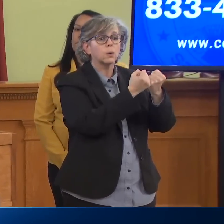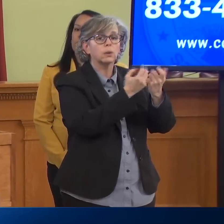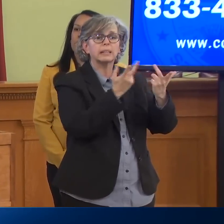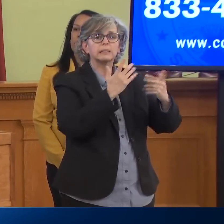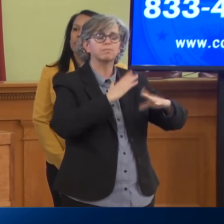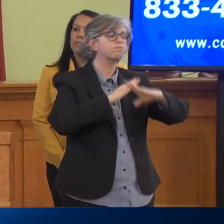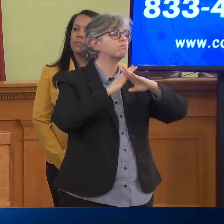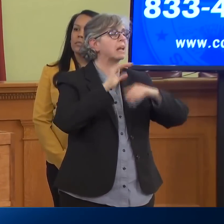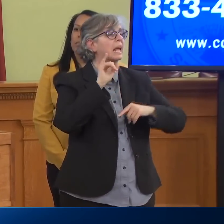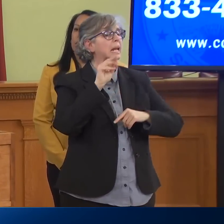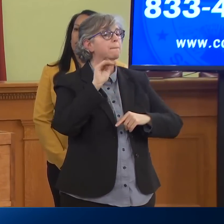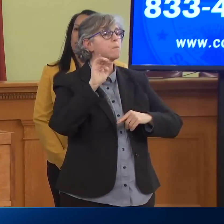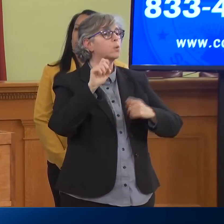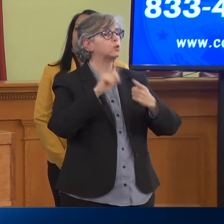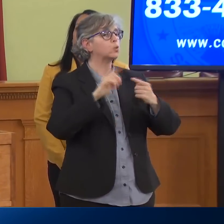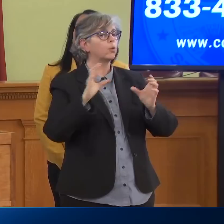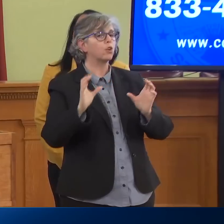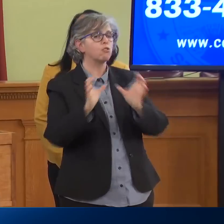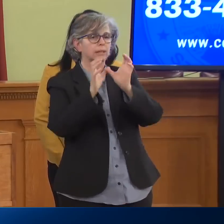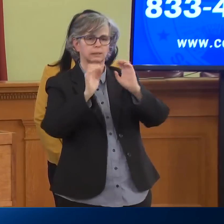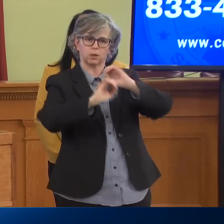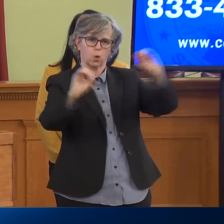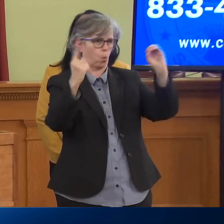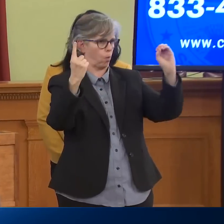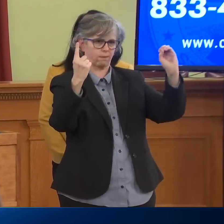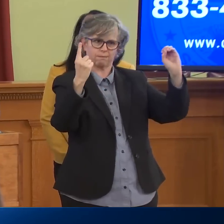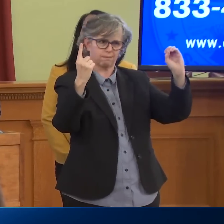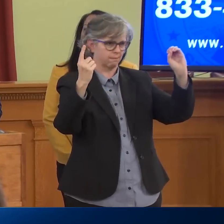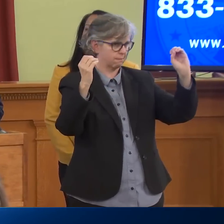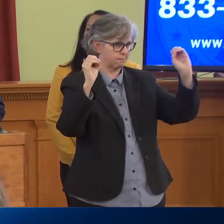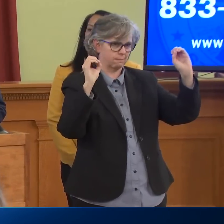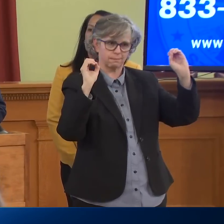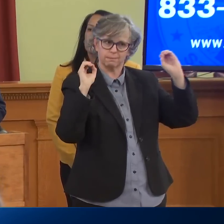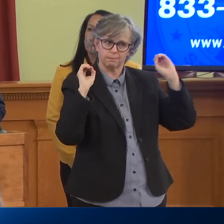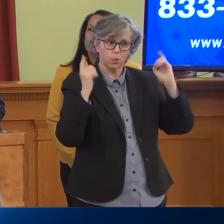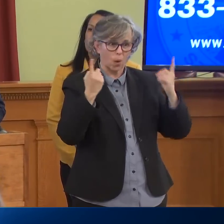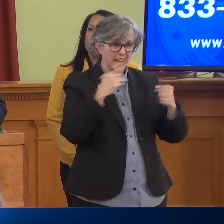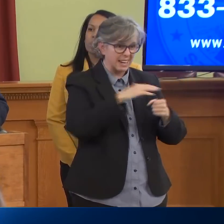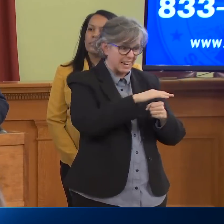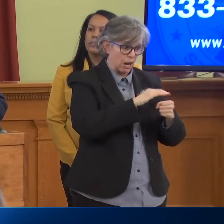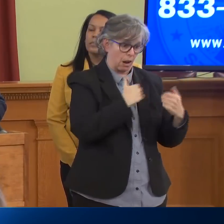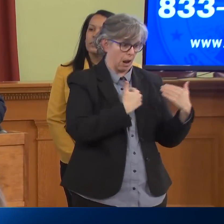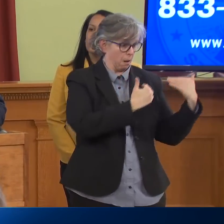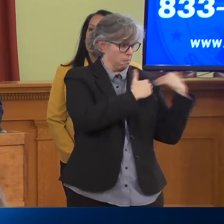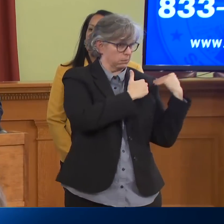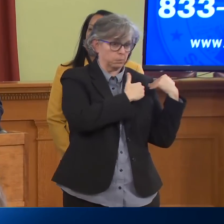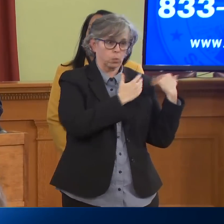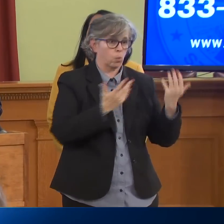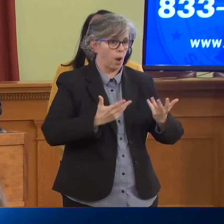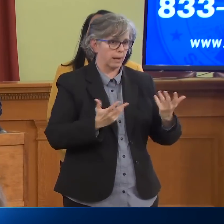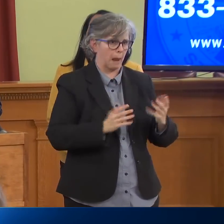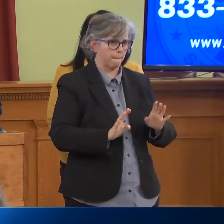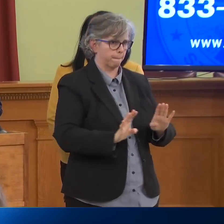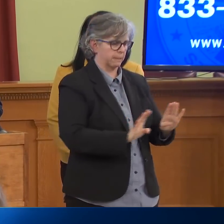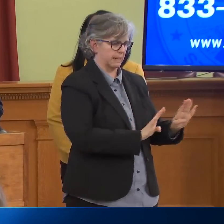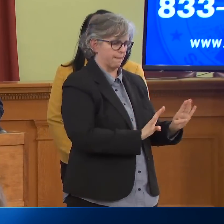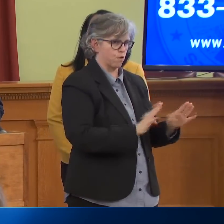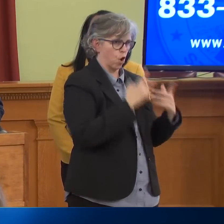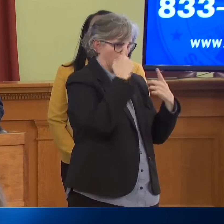UP AFTER LAURA. THANK YOU, GOVERNOR. NOTE SECTOR OF OUR SOCIETY IS IMMUNE TO THE IMPACT OF THE PUBLIC HEALTH CRISIS AND ONE